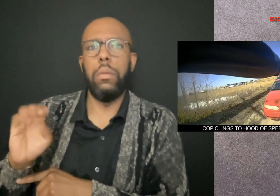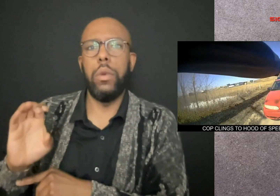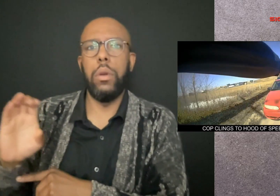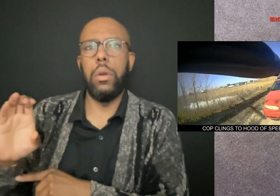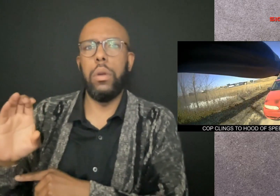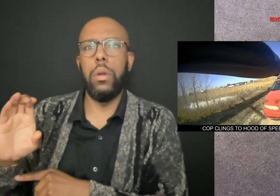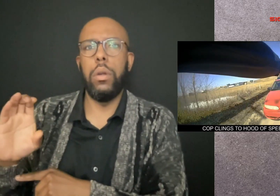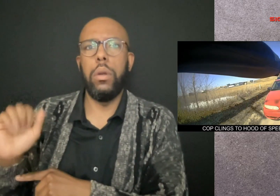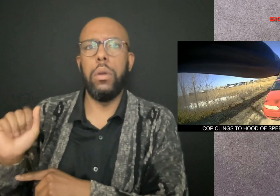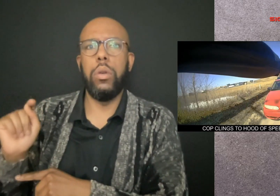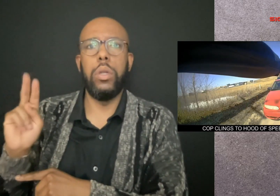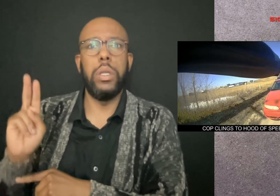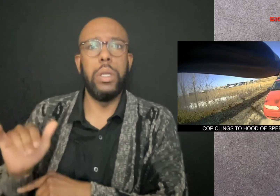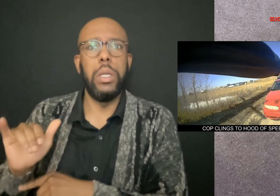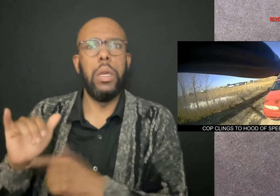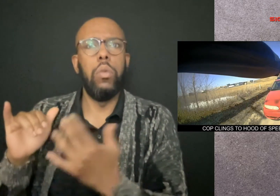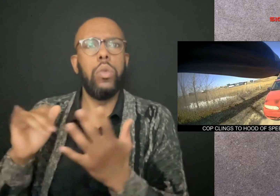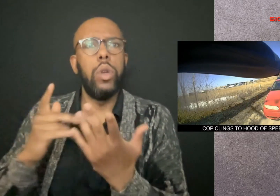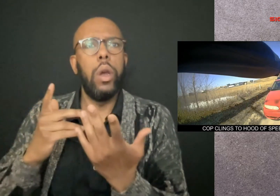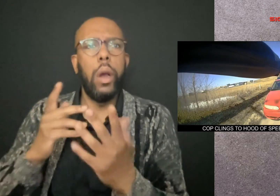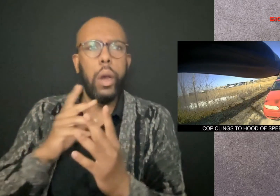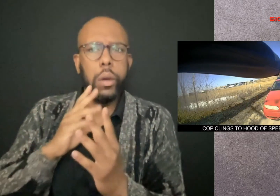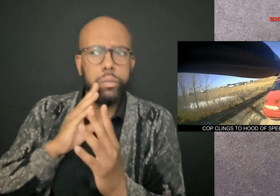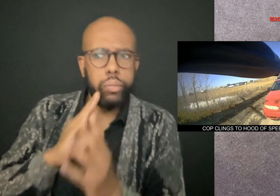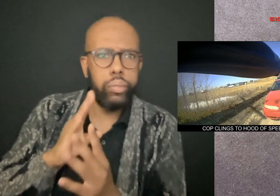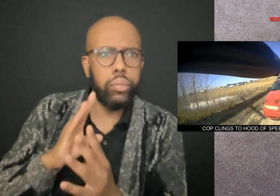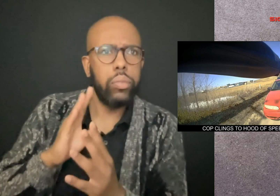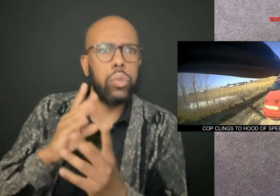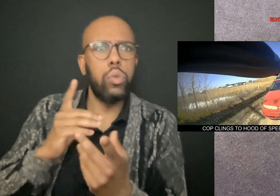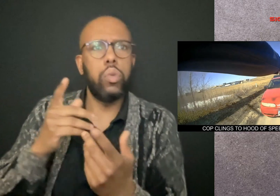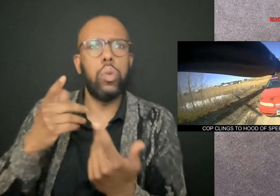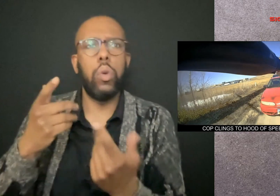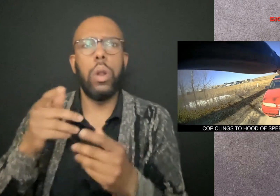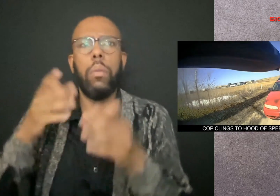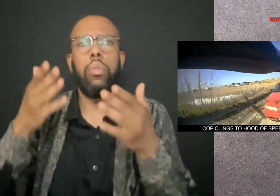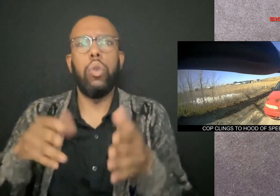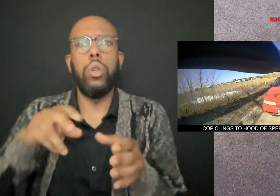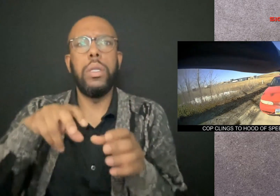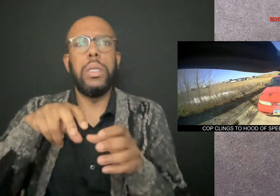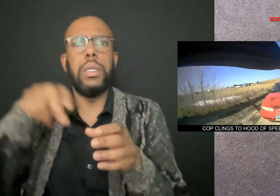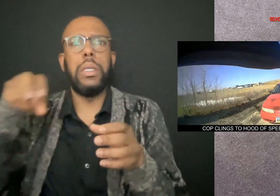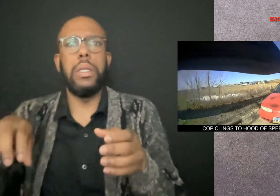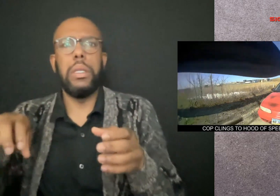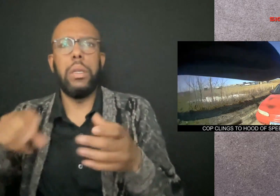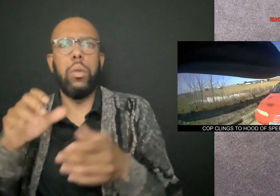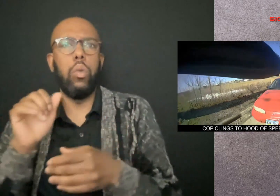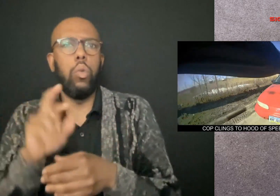officer Pat Patrick McCarty was talking to a passenger in a car about a warrant.